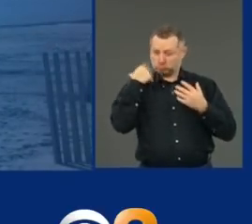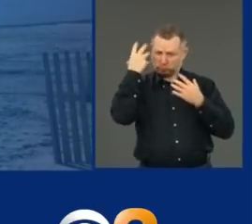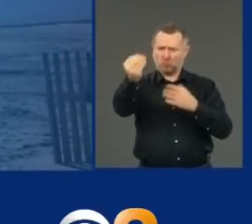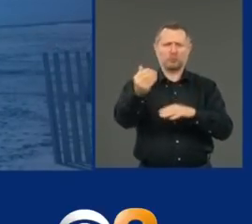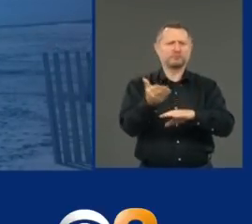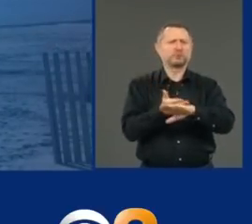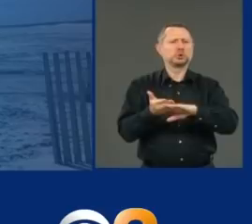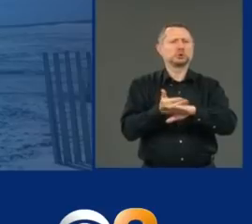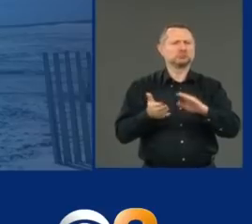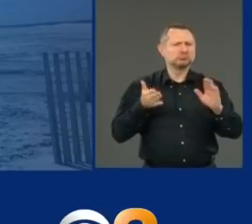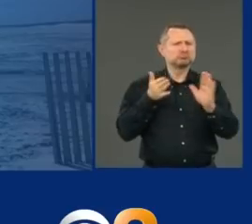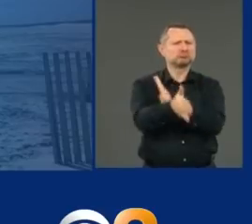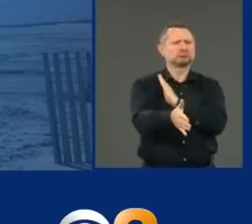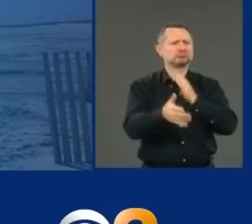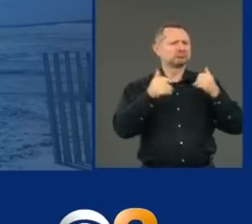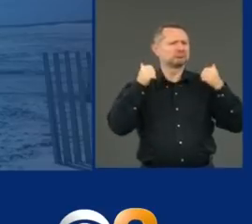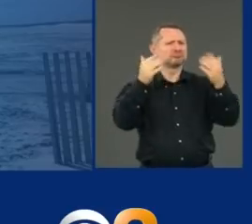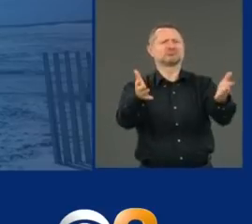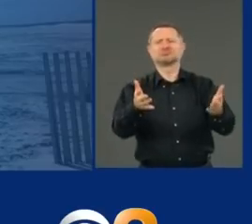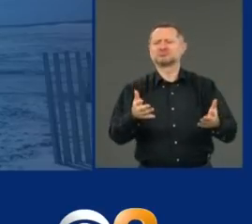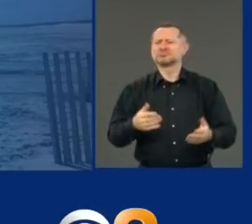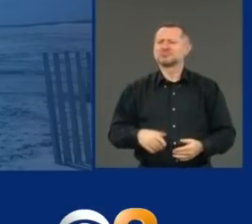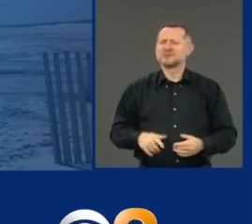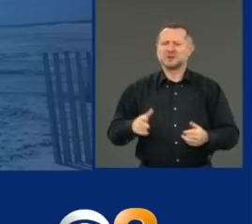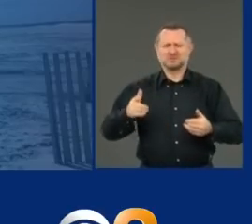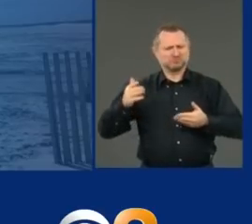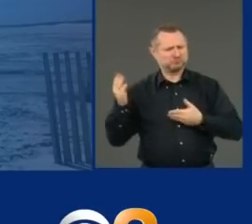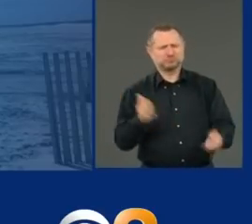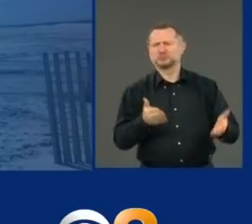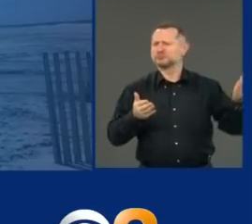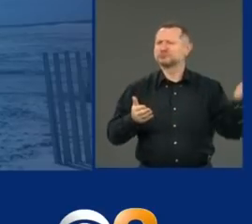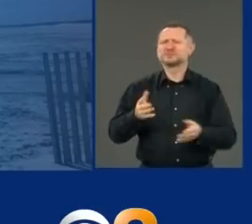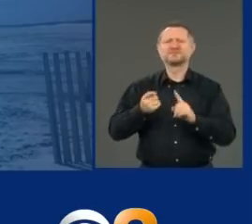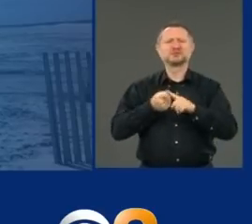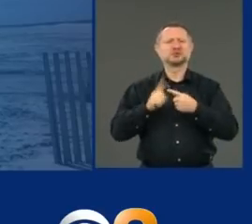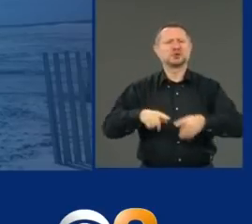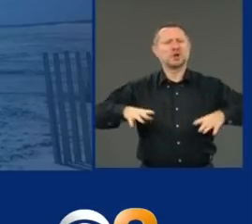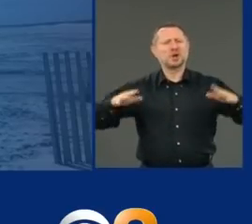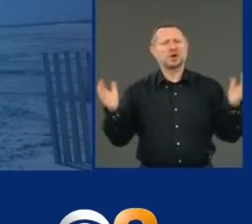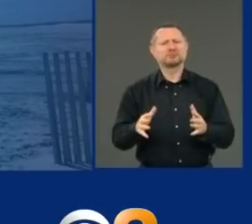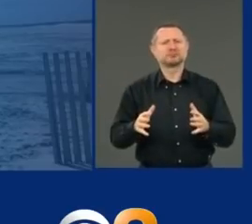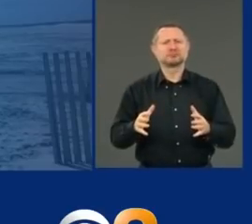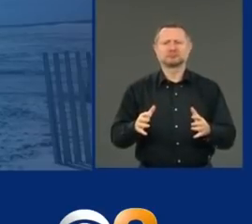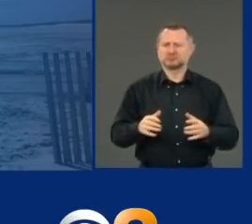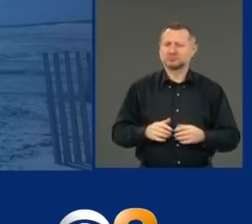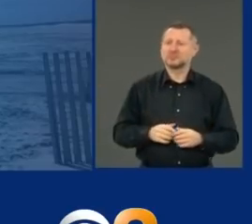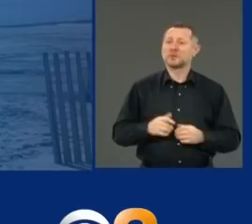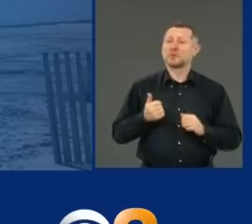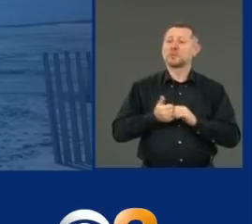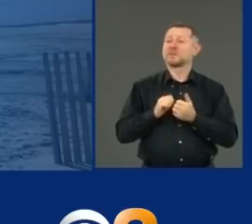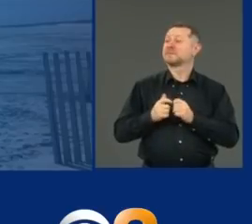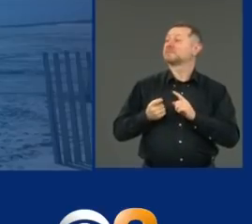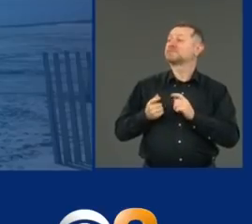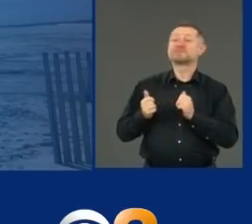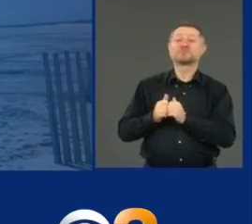AND PRAYERS. WHAT DOES A GOVERNOR DO ON MEMORIAL DAY WEEKEND? PEOPLE ASKED ME ALL THE TIME, WHAT DO YOU DO? SO WHAT DOES THE GOVERNOR DO ON MEMORIAL DAY WEEKEND?